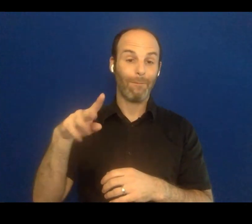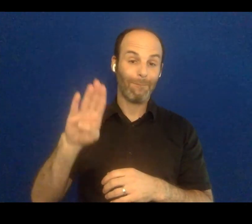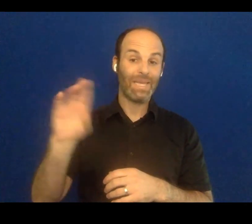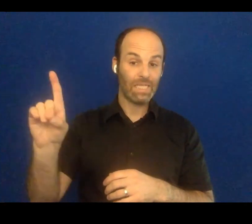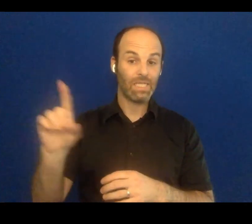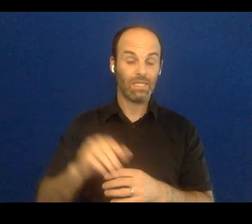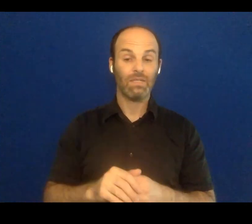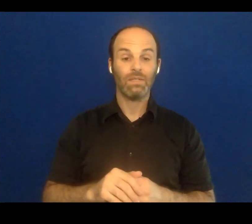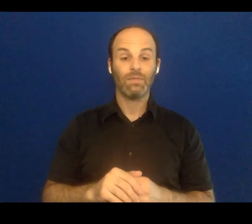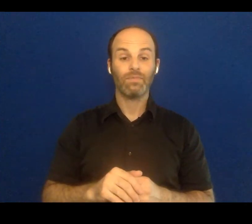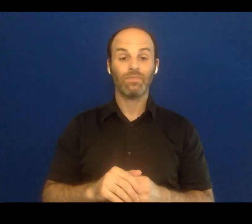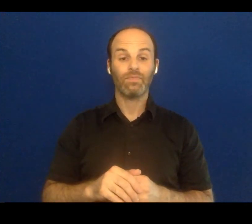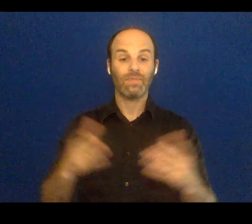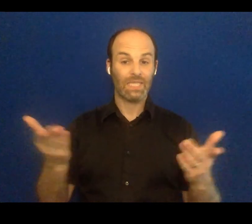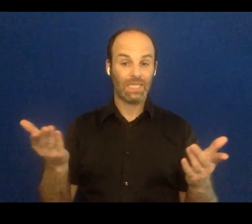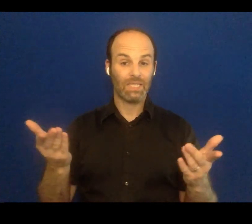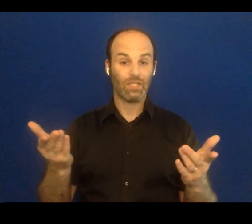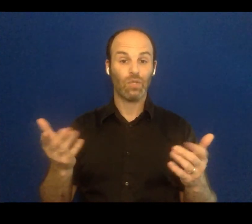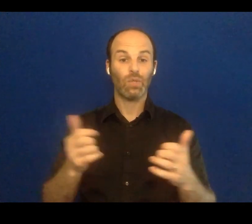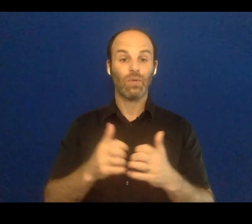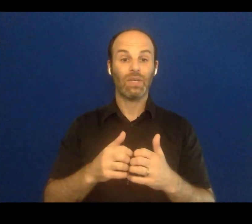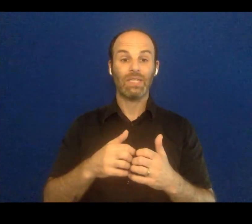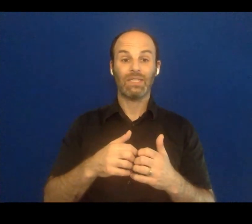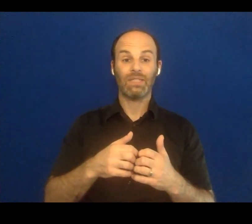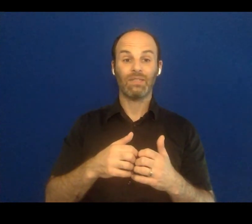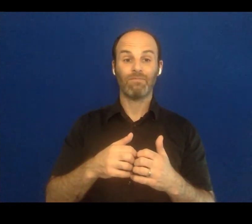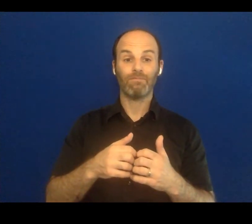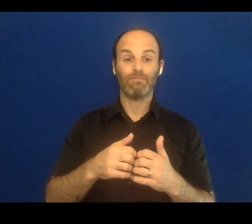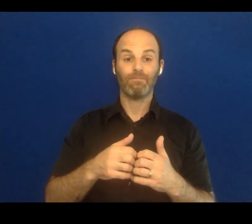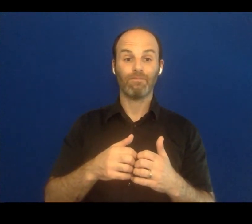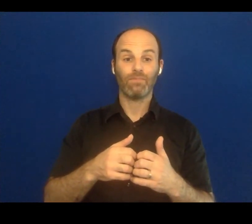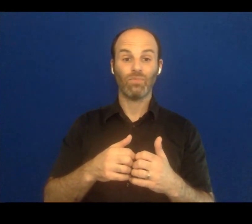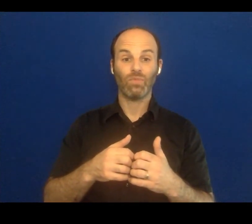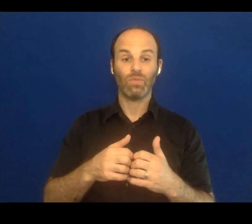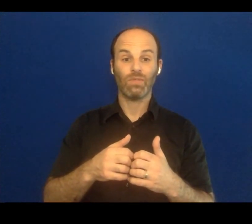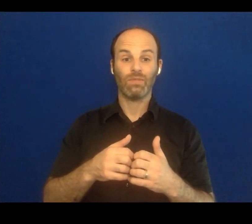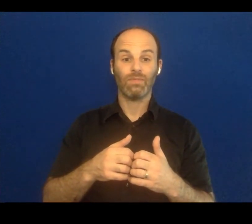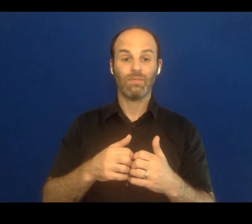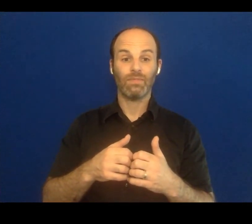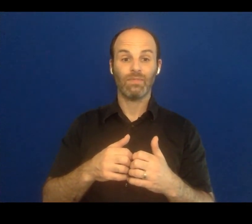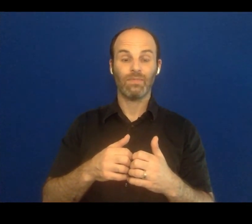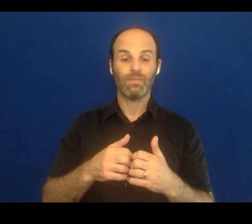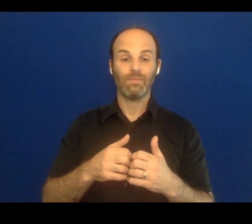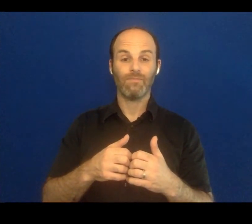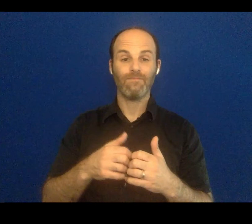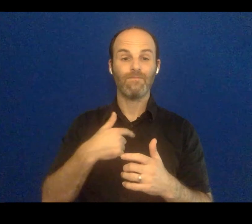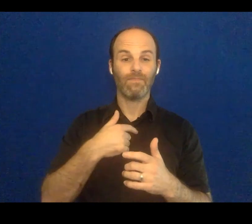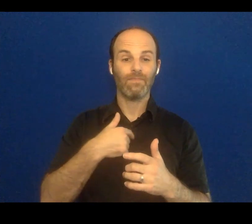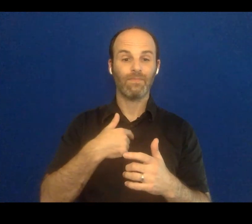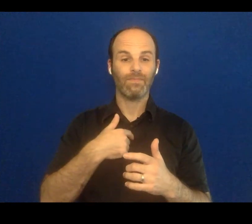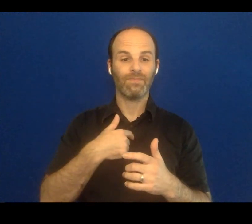AND I NEED MY I